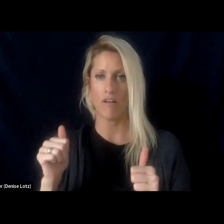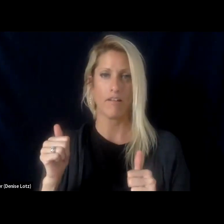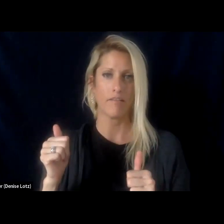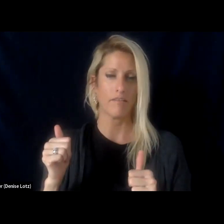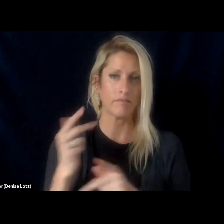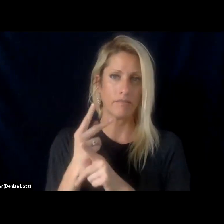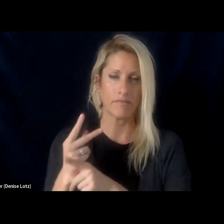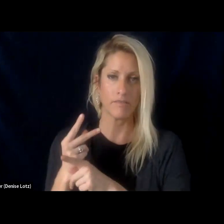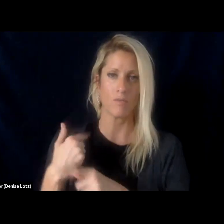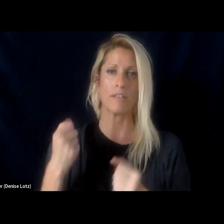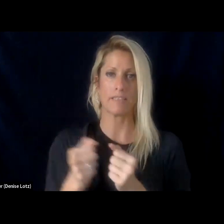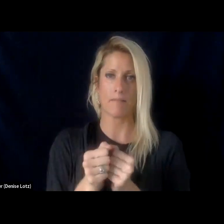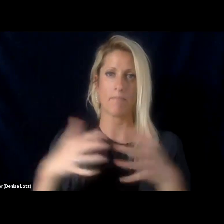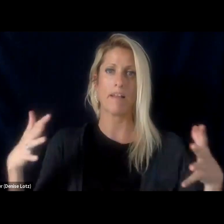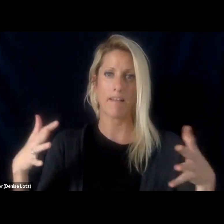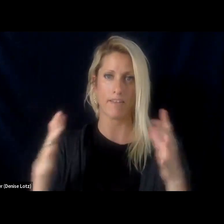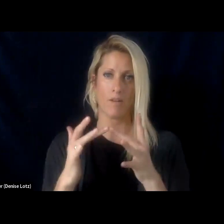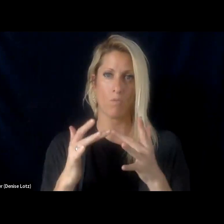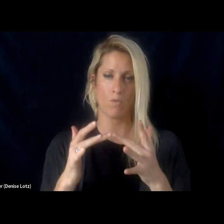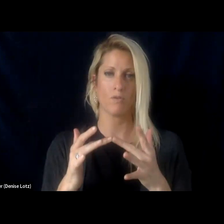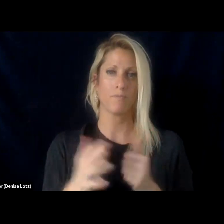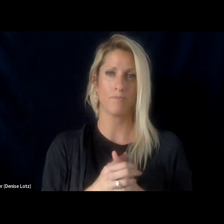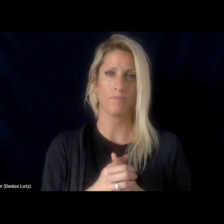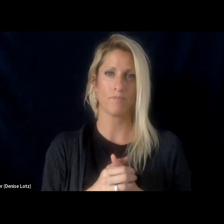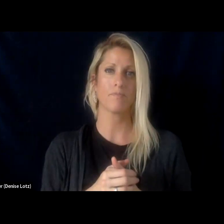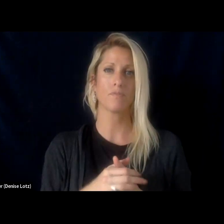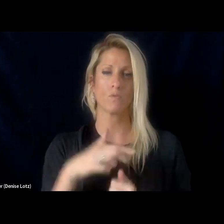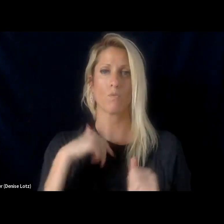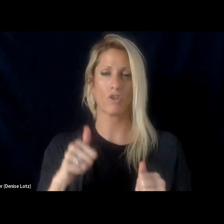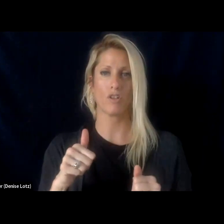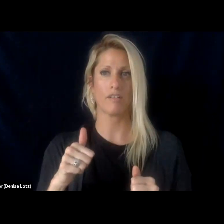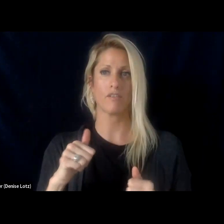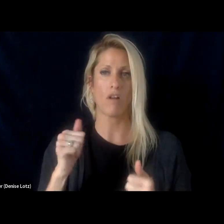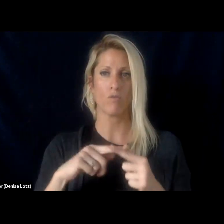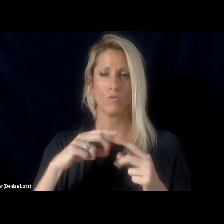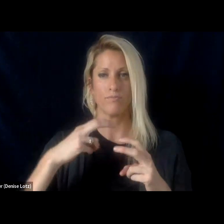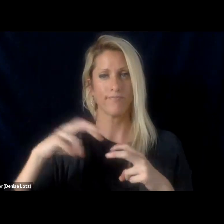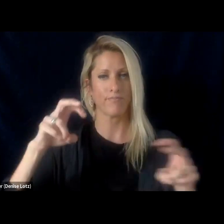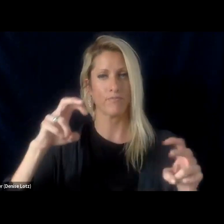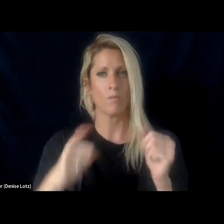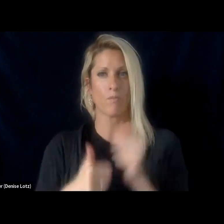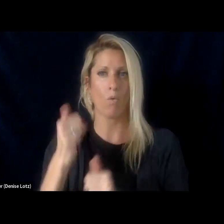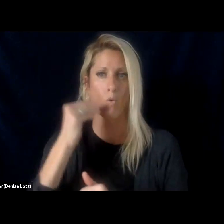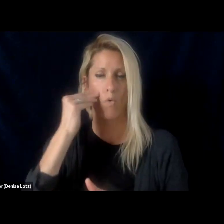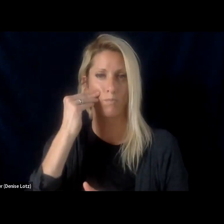our network, you know, fourfold to get that capacity to homes right off the bat, and we're